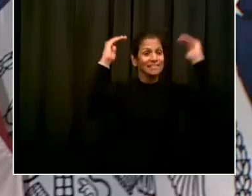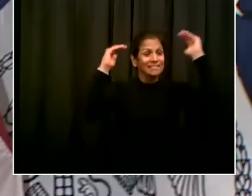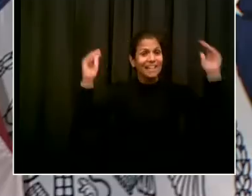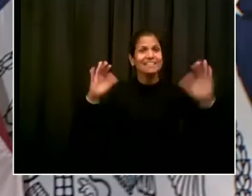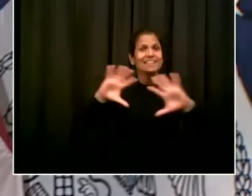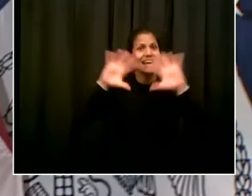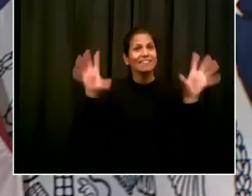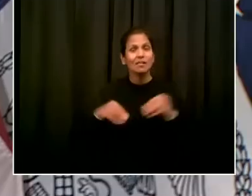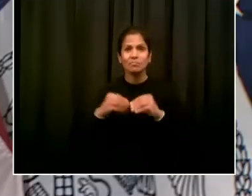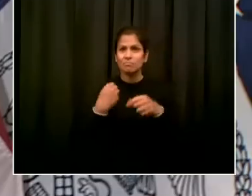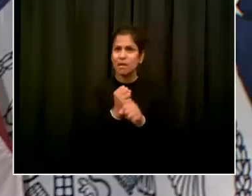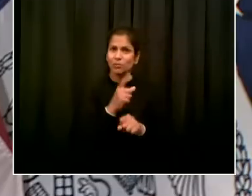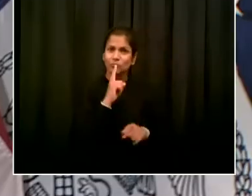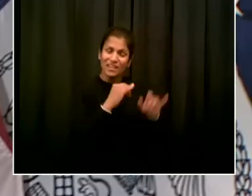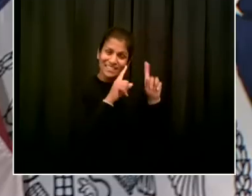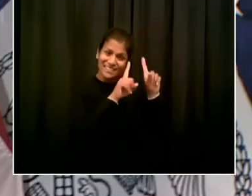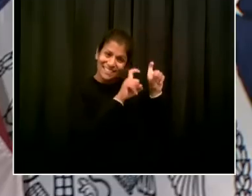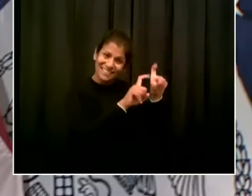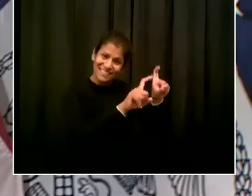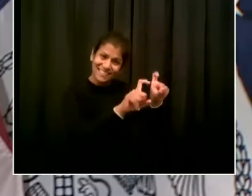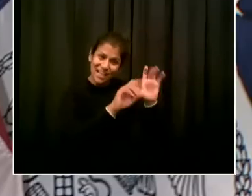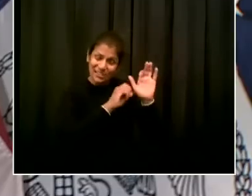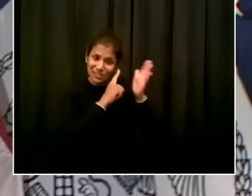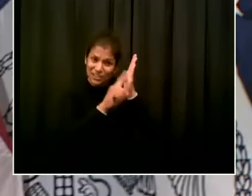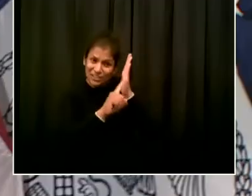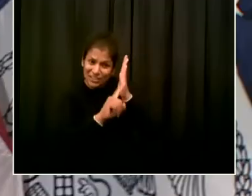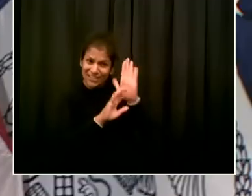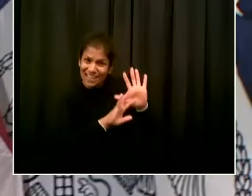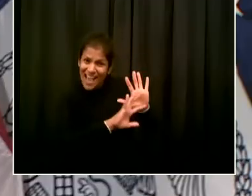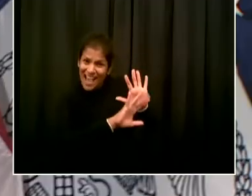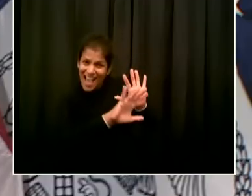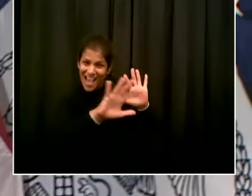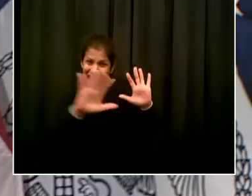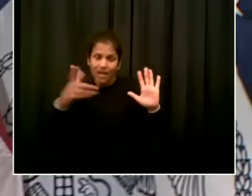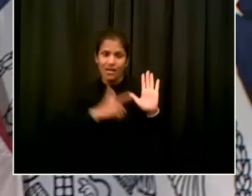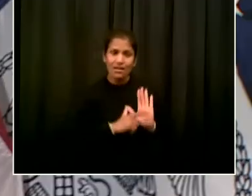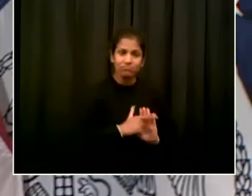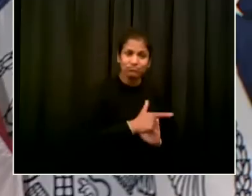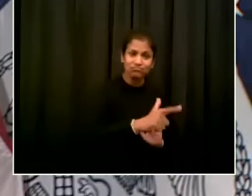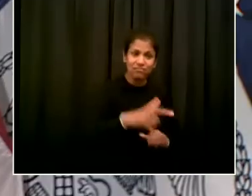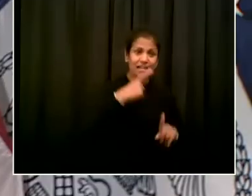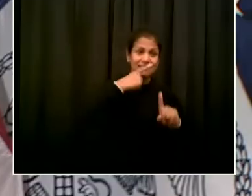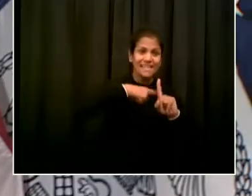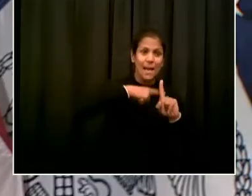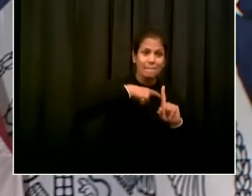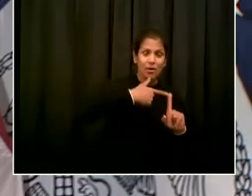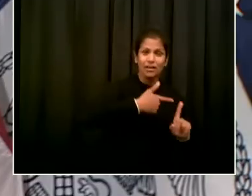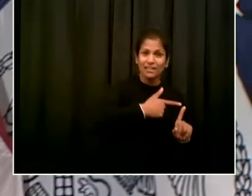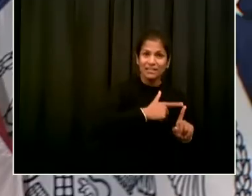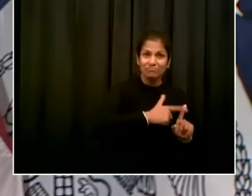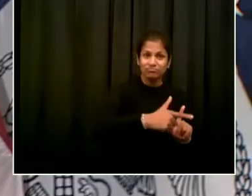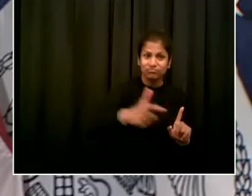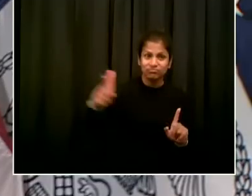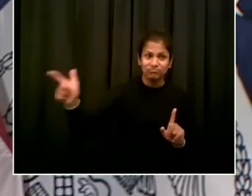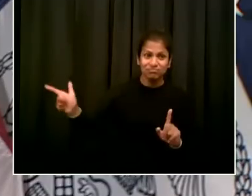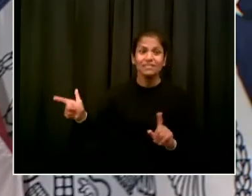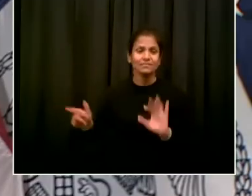AGENTS WHO HAVEVE REELALY Y ESTPPED UP AND PLAY A CRUCIAIAL ROLOLINE COMMGIN ARE MAKING SURE EVERY CHILD HAS GOTTEN THE TEMPERATURE CHECKED. THAT HAS BEEN A REALLY HELPFUL CONTRIBUTION TO THE EFFORT.